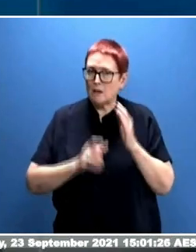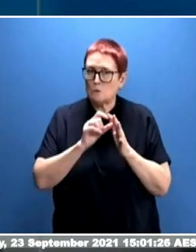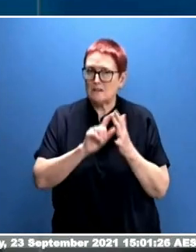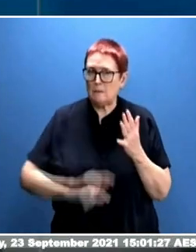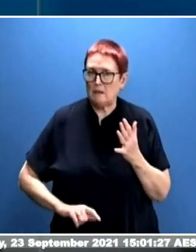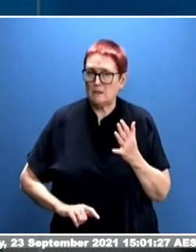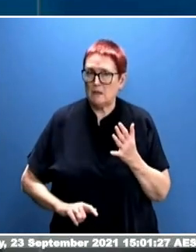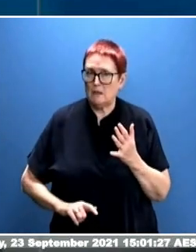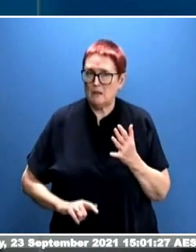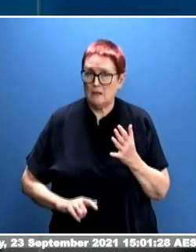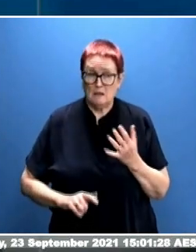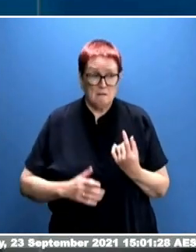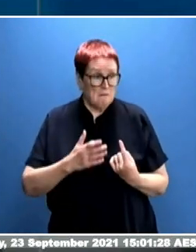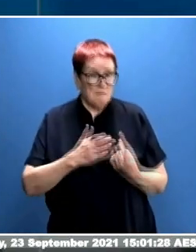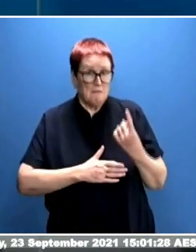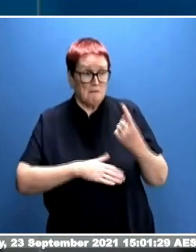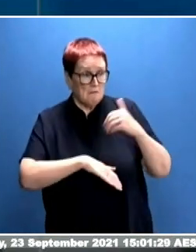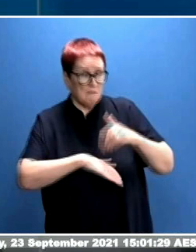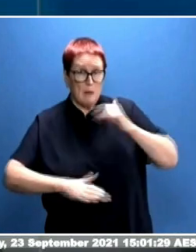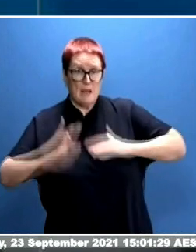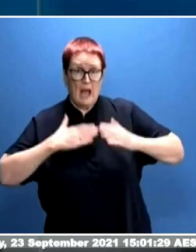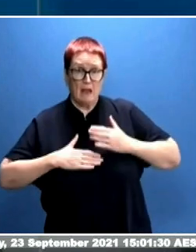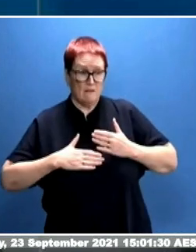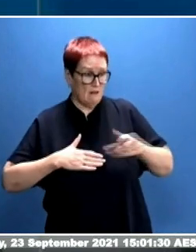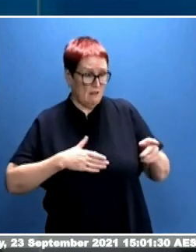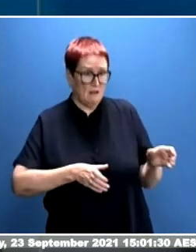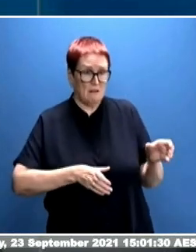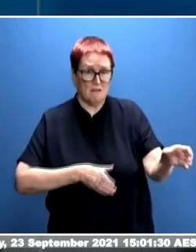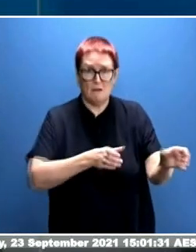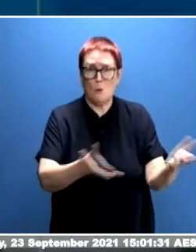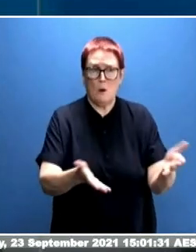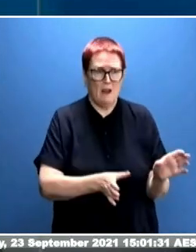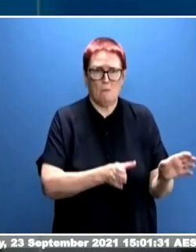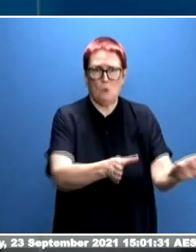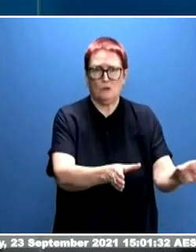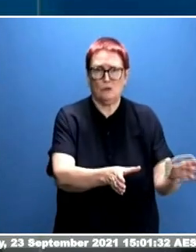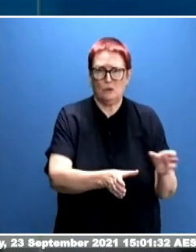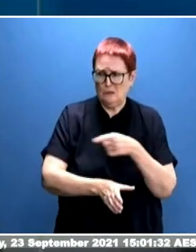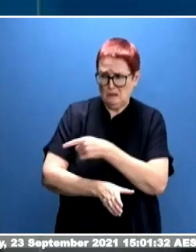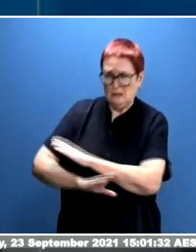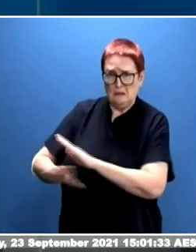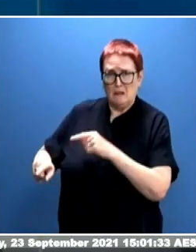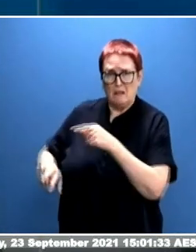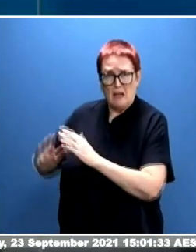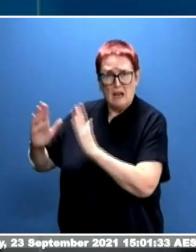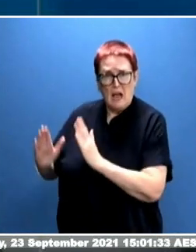where would they be placed, if there's a need or a satisfaction of the